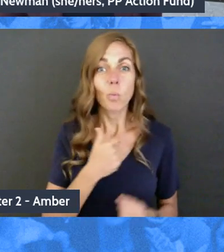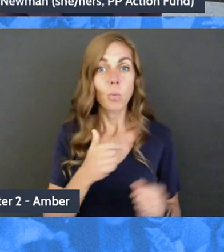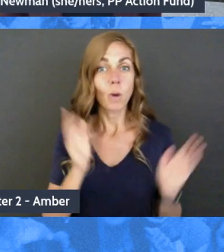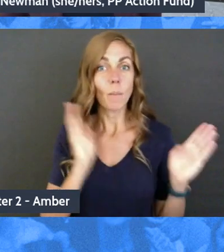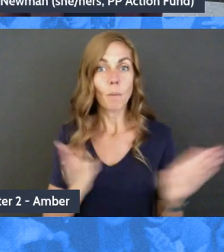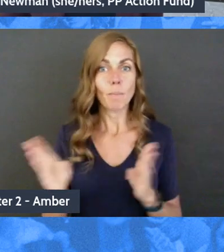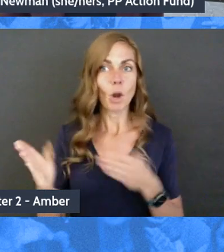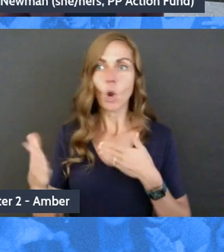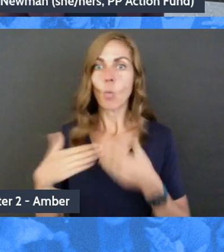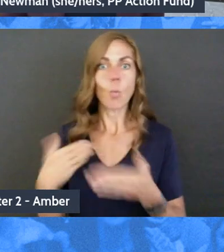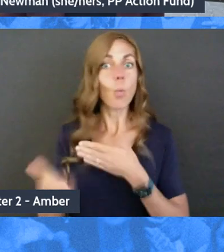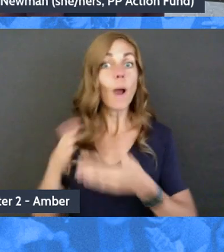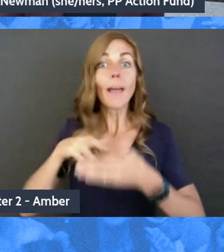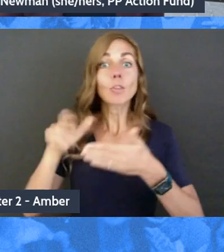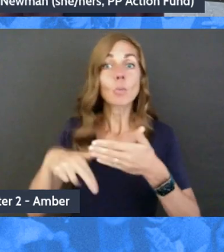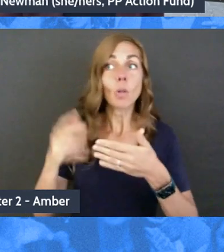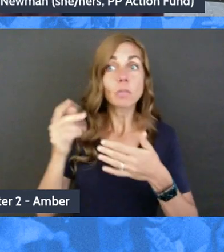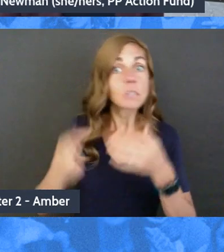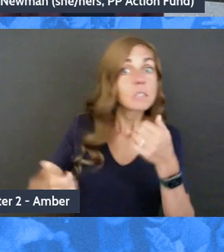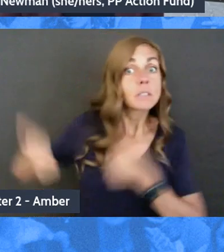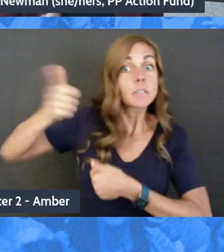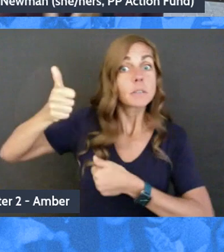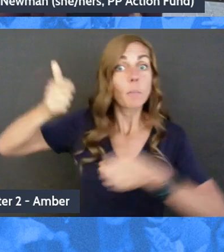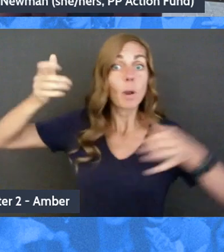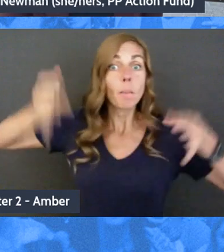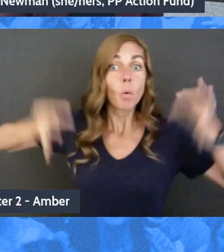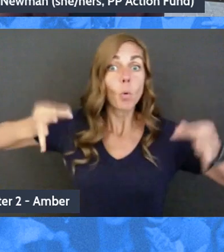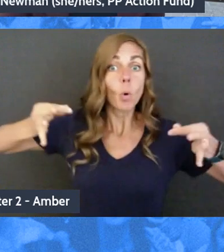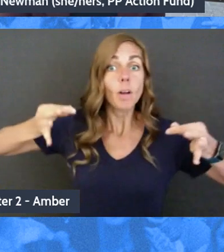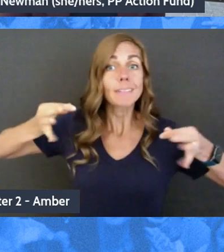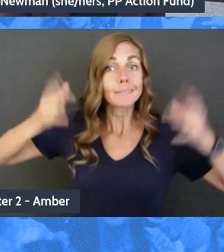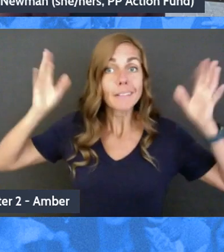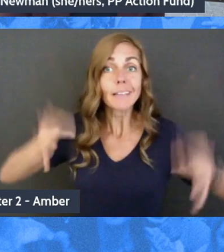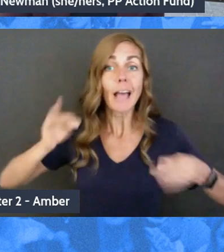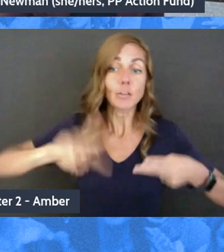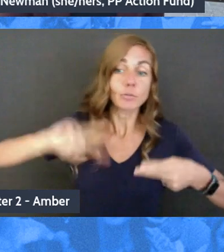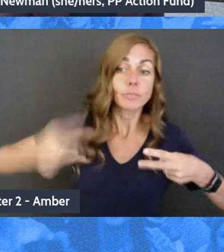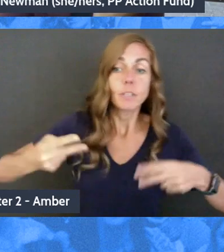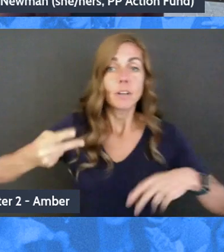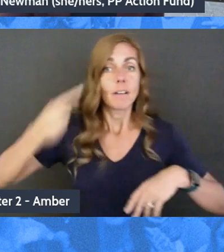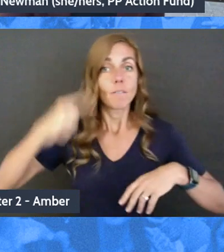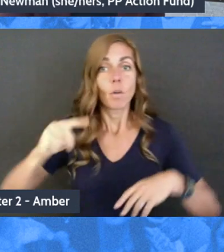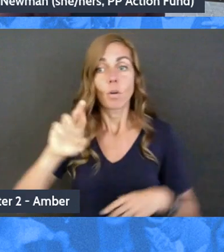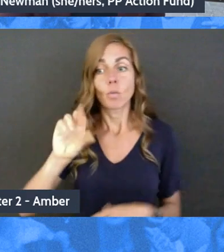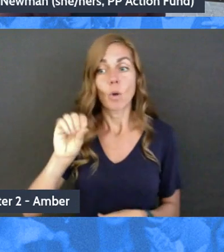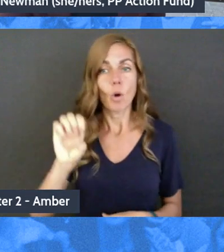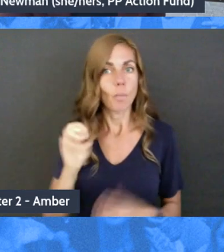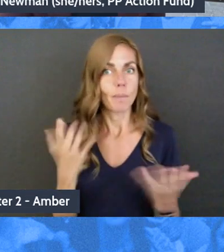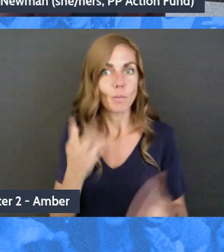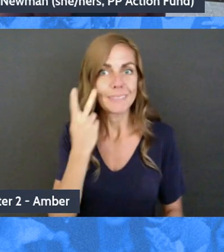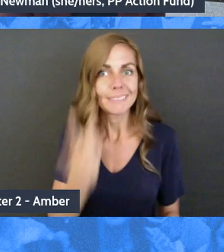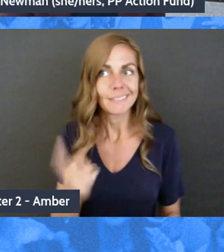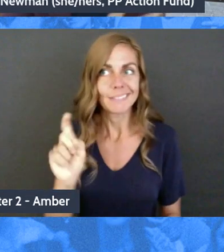should the Supreme court decide to overturn Roe. But as we've seen in Texas, that is already beginning,